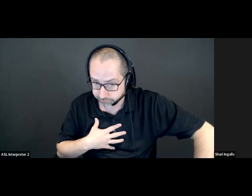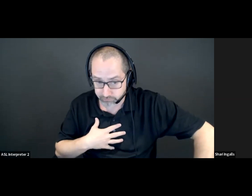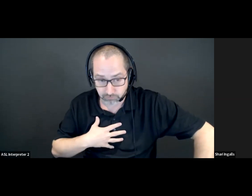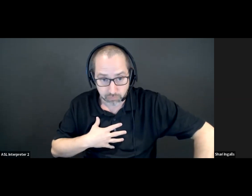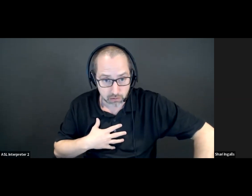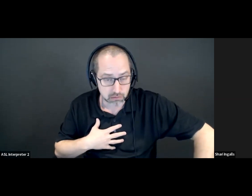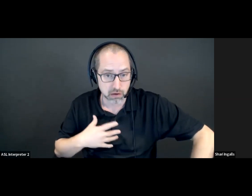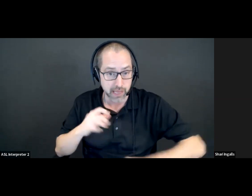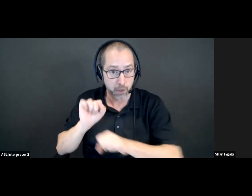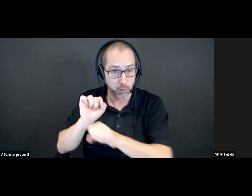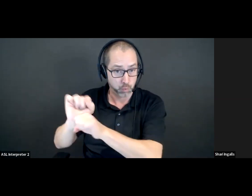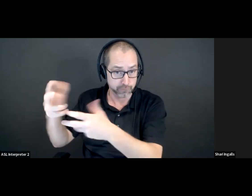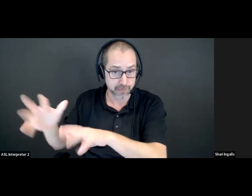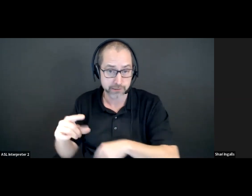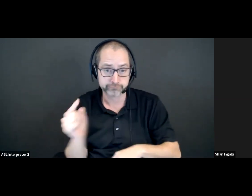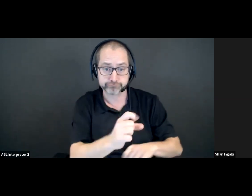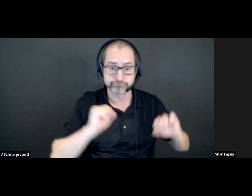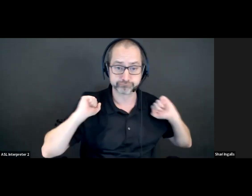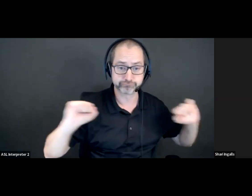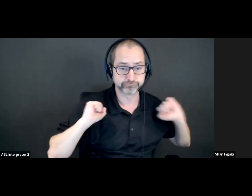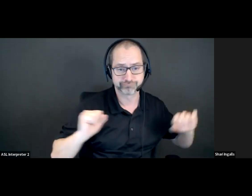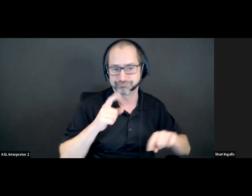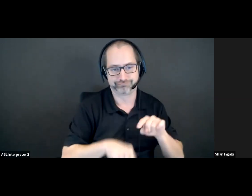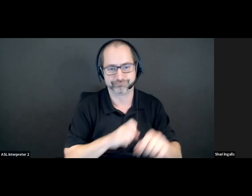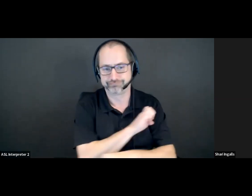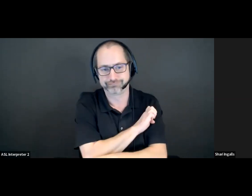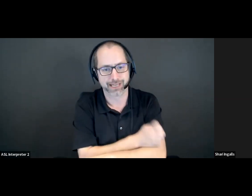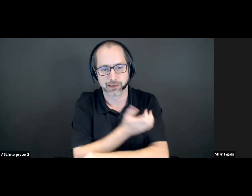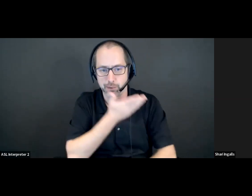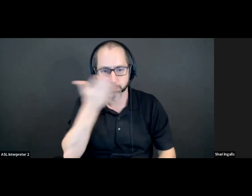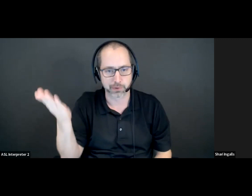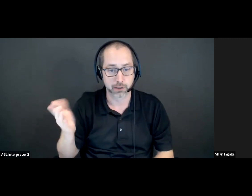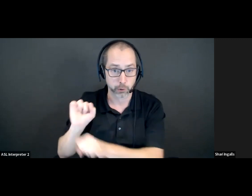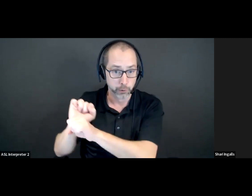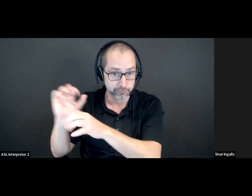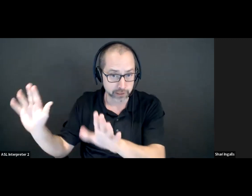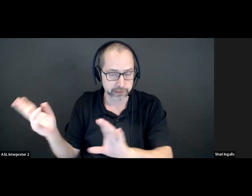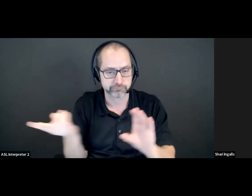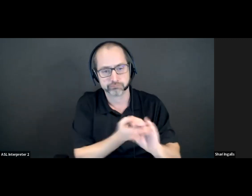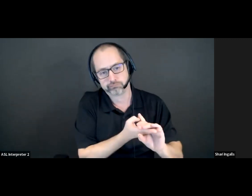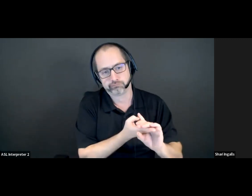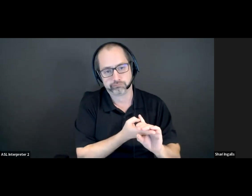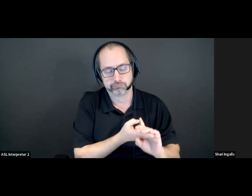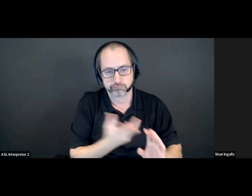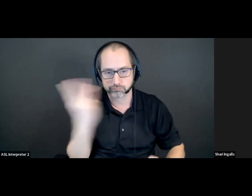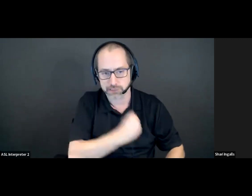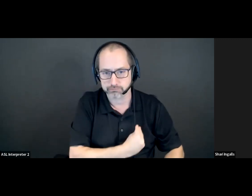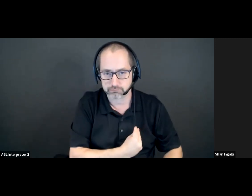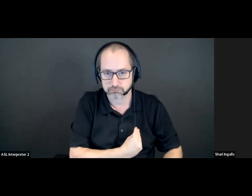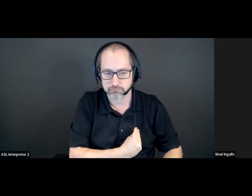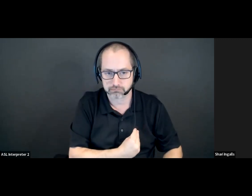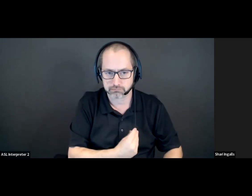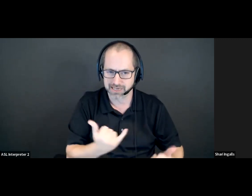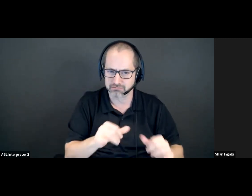my shift whether day or night I just curl up and I conk out. March 2021 I spoke with my manager about